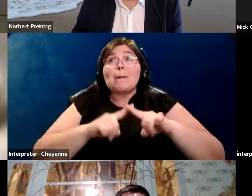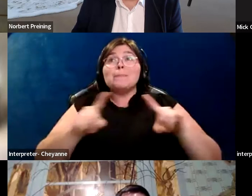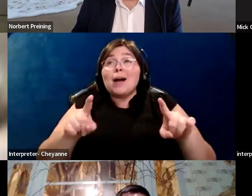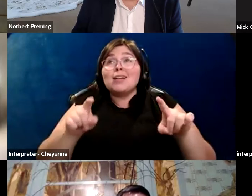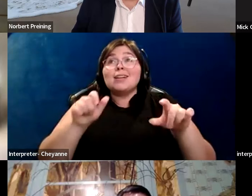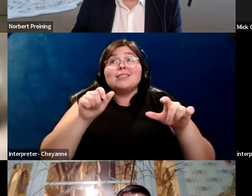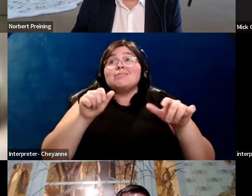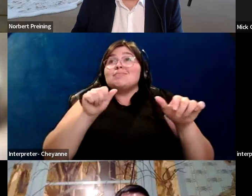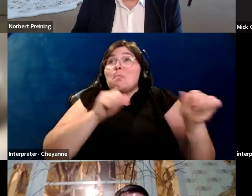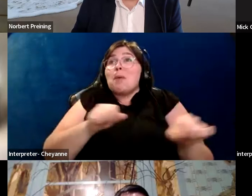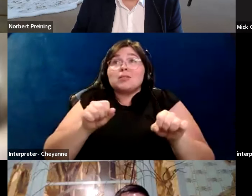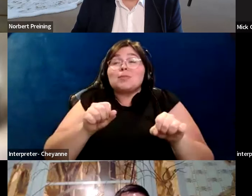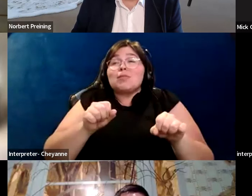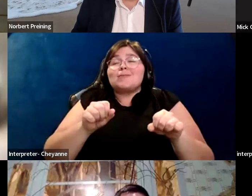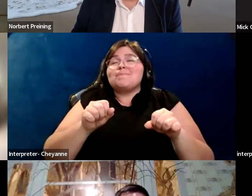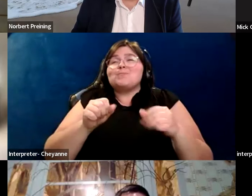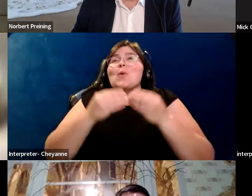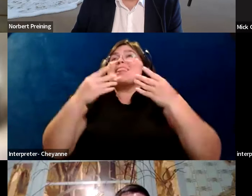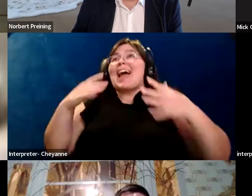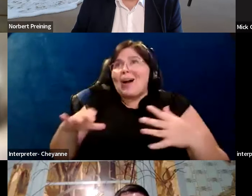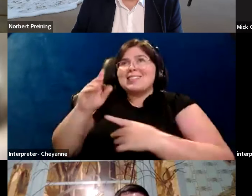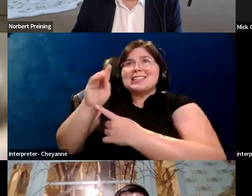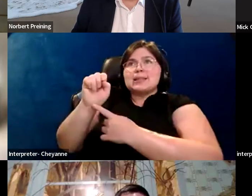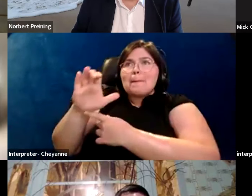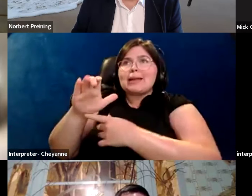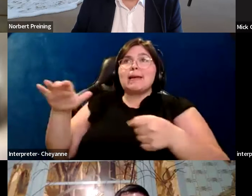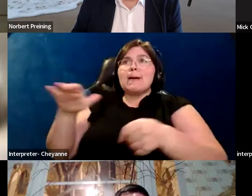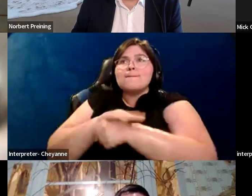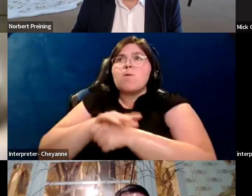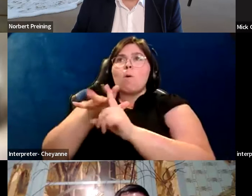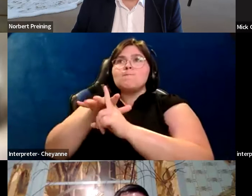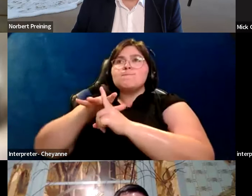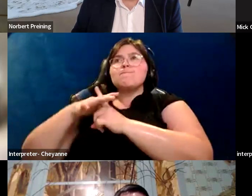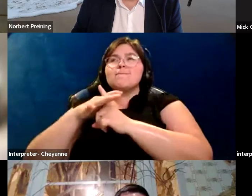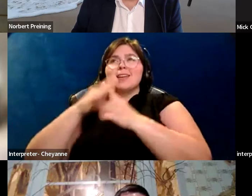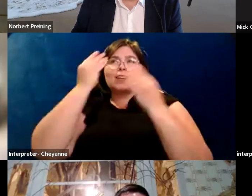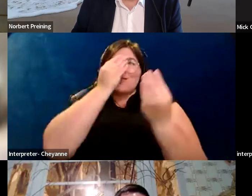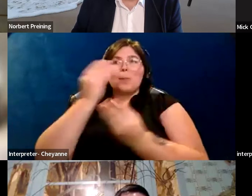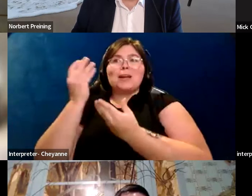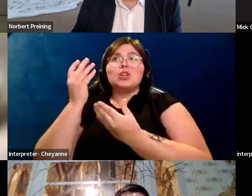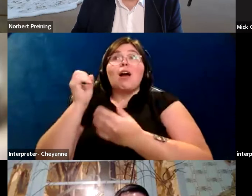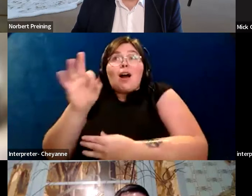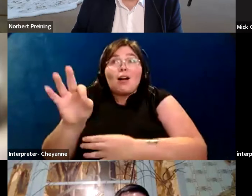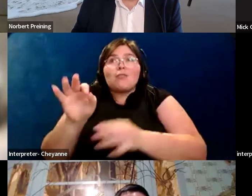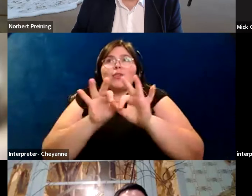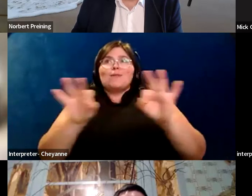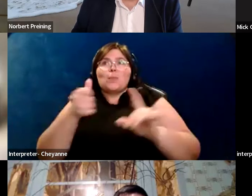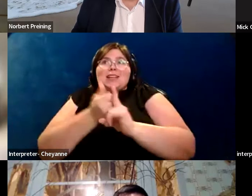without the full, rich semantic information of the underlying math formula or HTML.